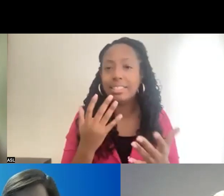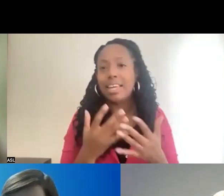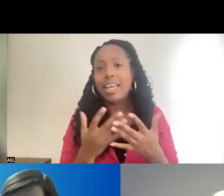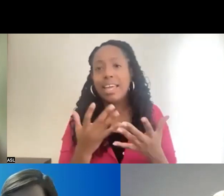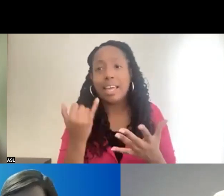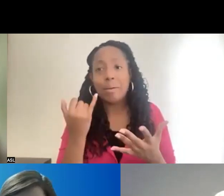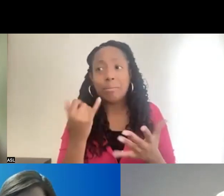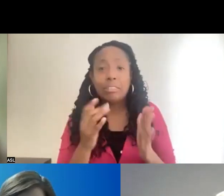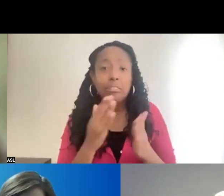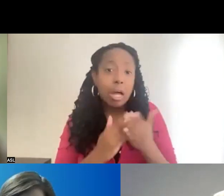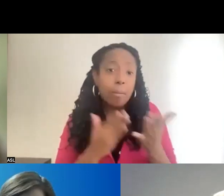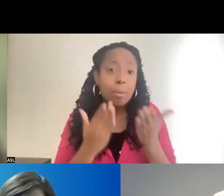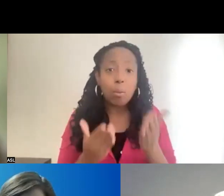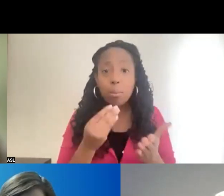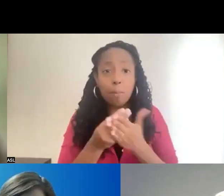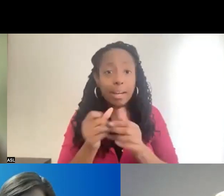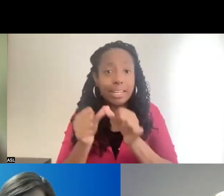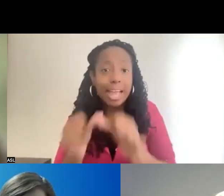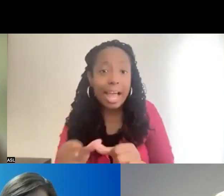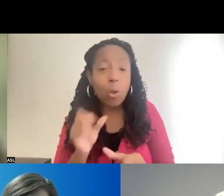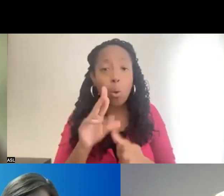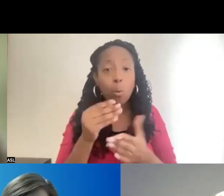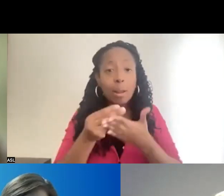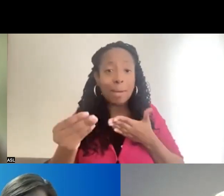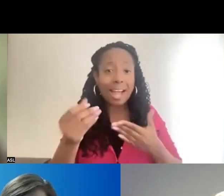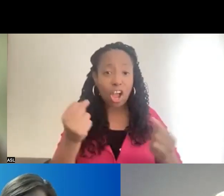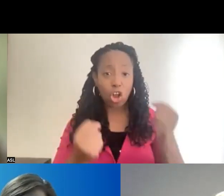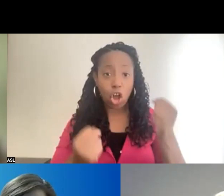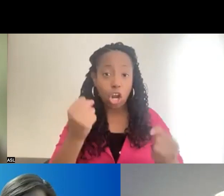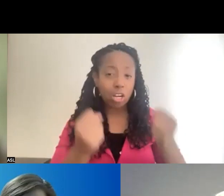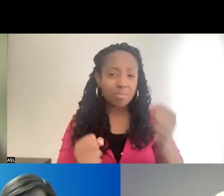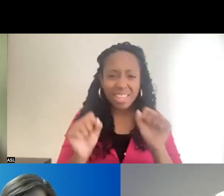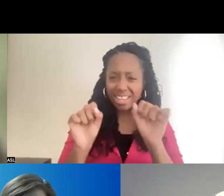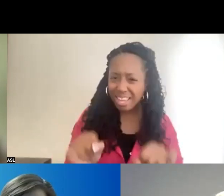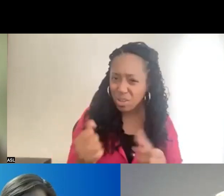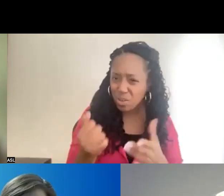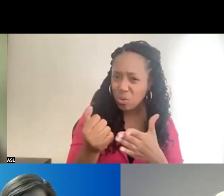or going for a car loan or something like that can you you sp a little bit to us about credit how how